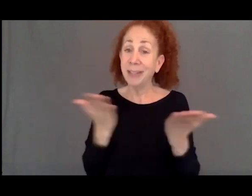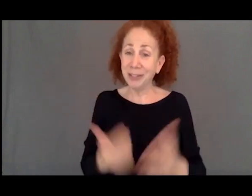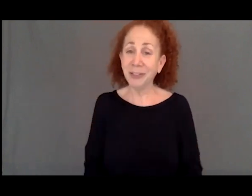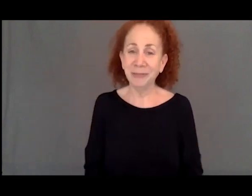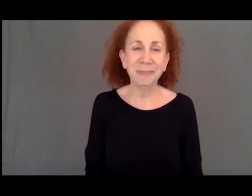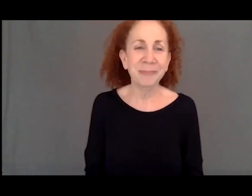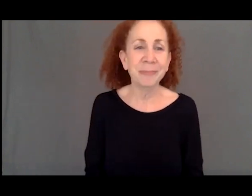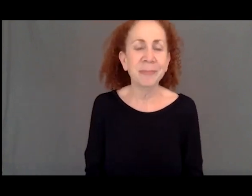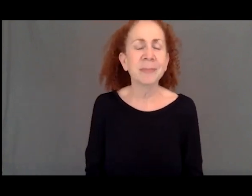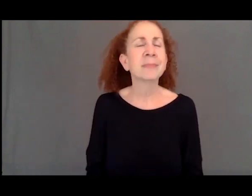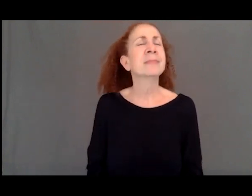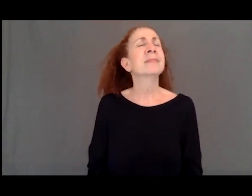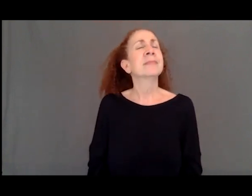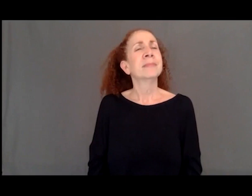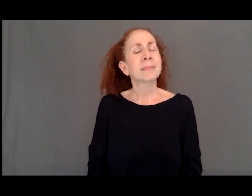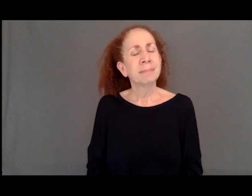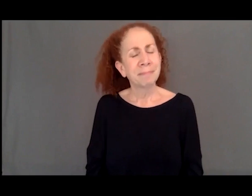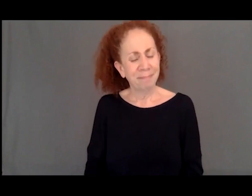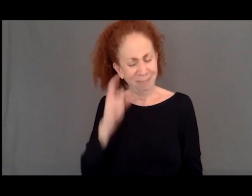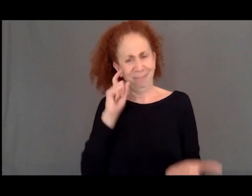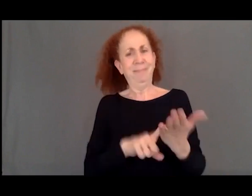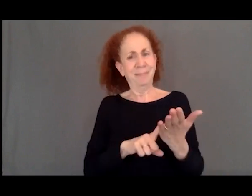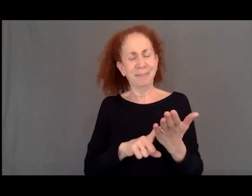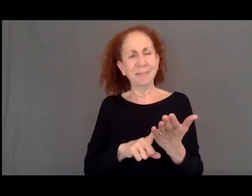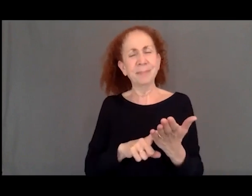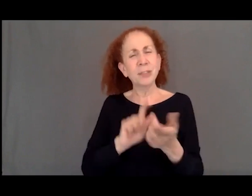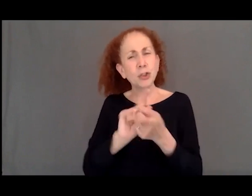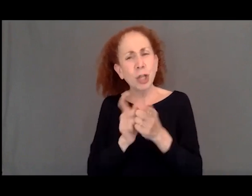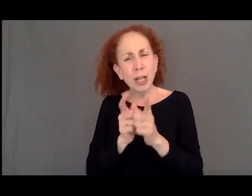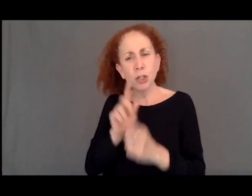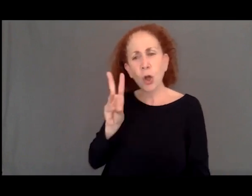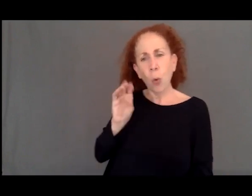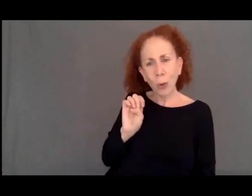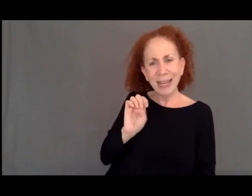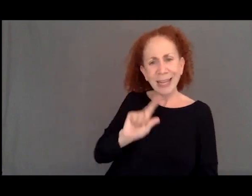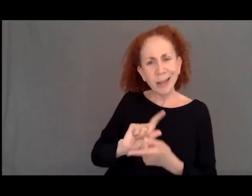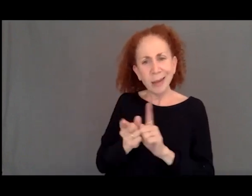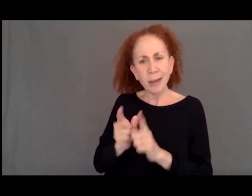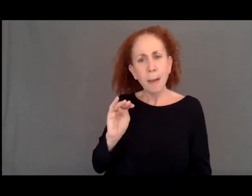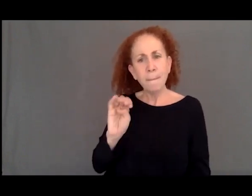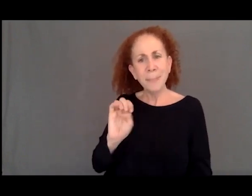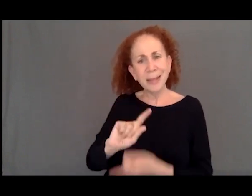So it's so striking, that movement from we to me to I in The Committed.